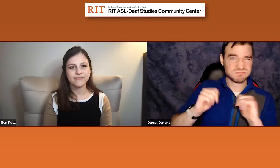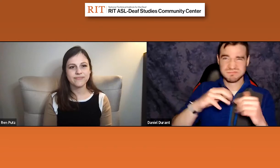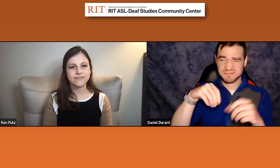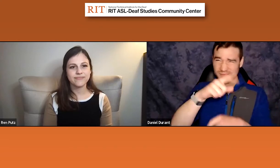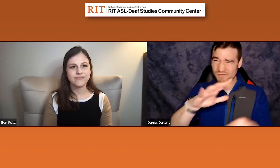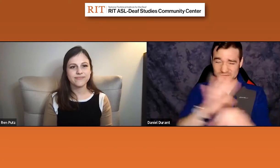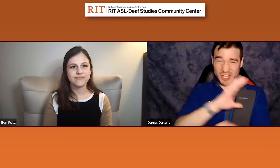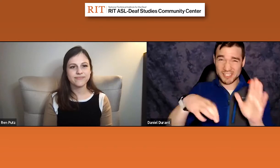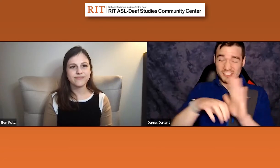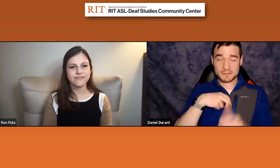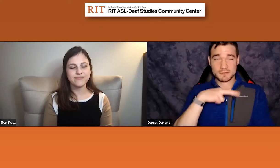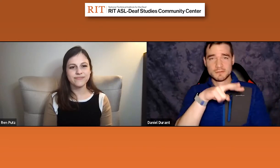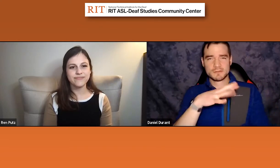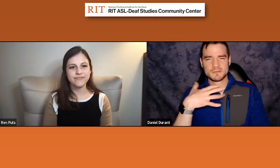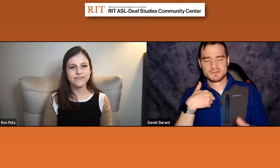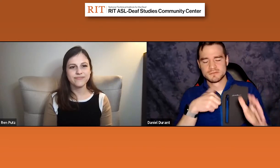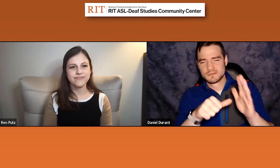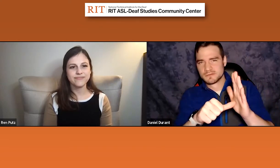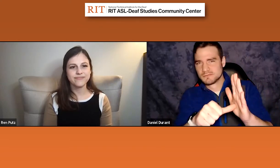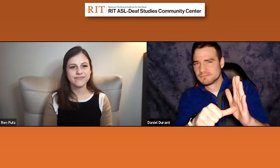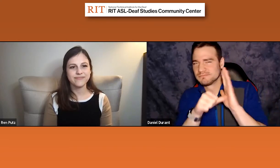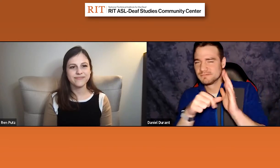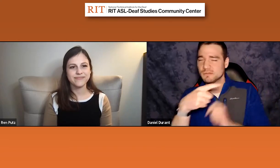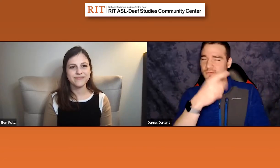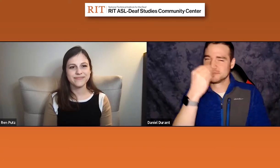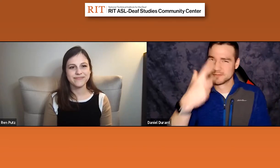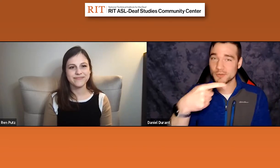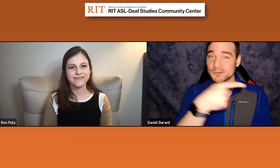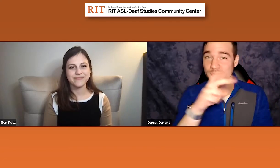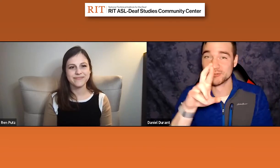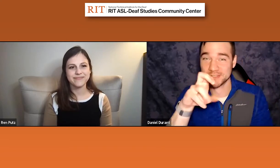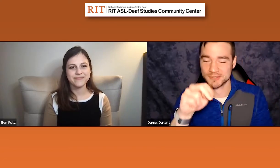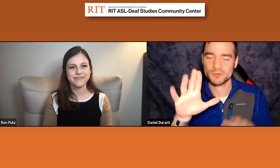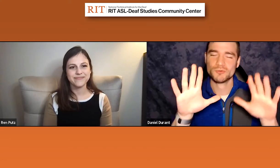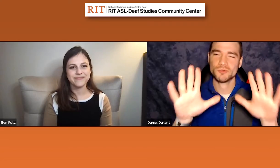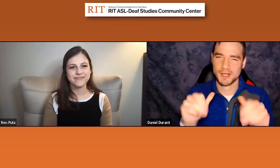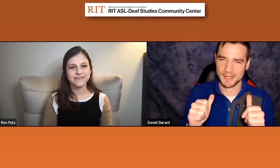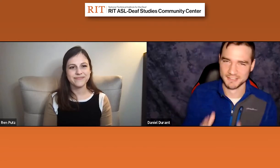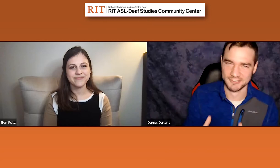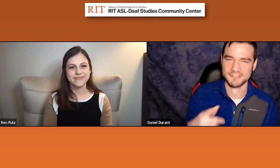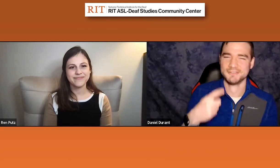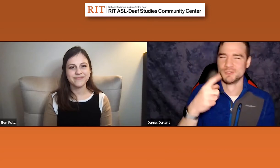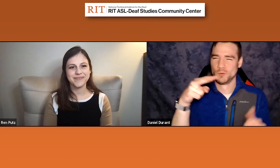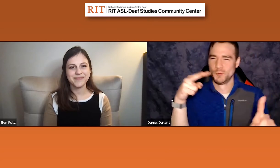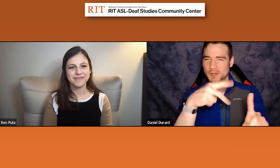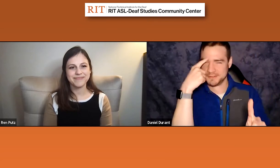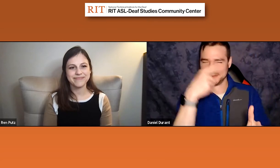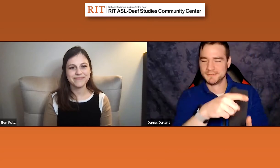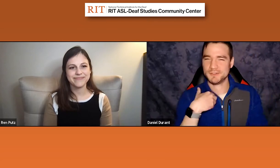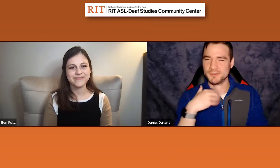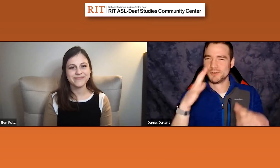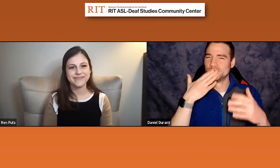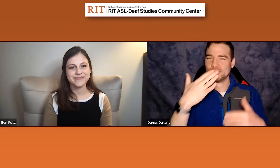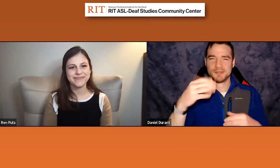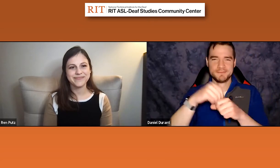the performance, in full character. I was so impressed with her. She did a--she's a great actress, and she was great.